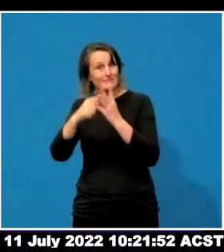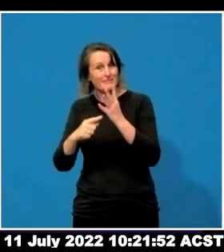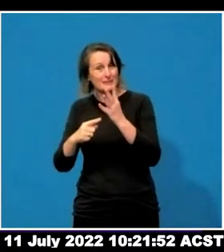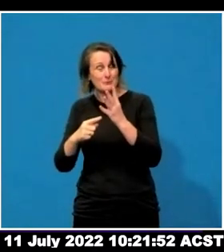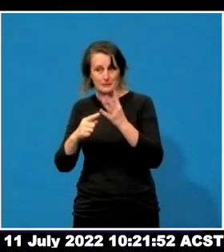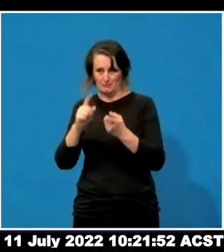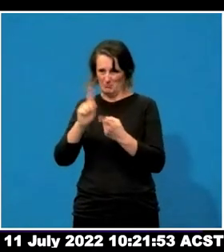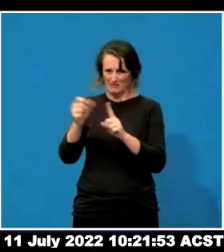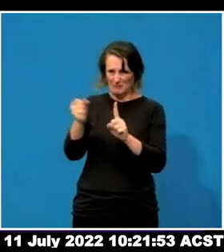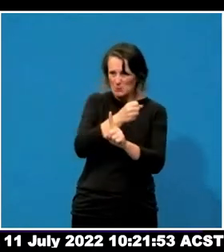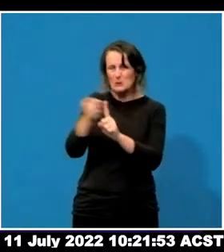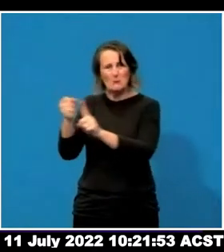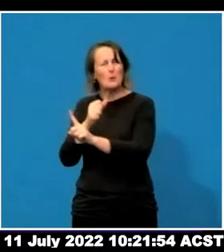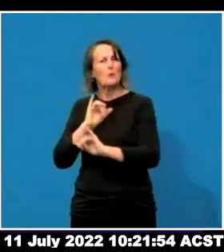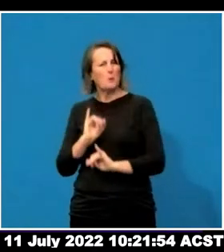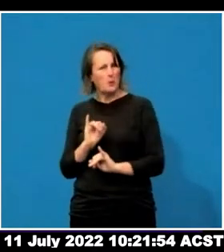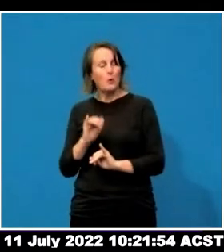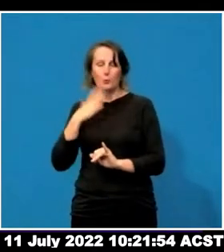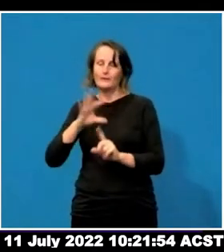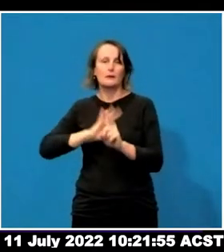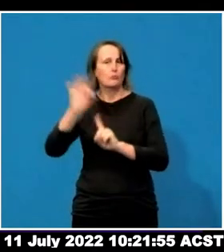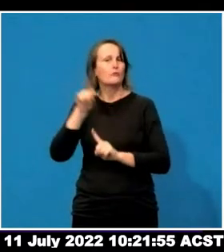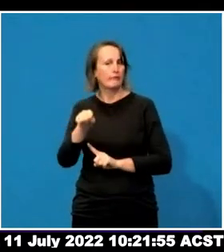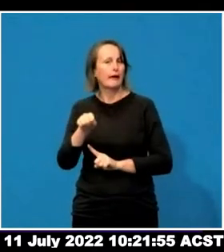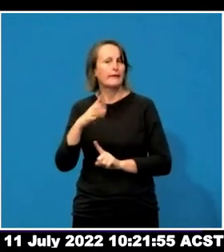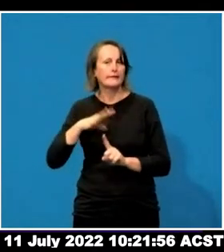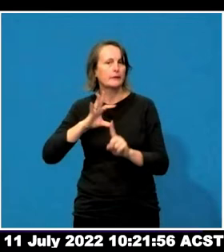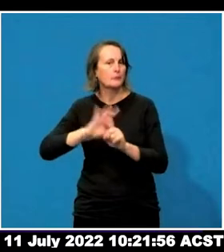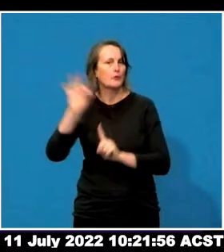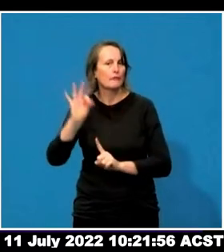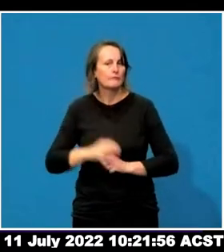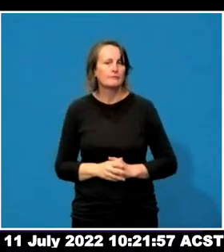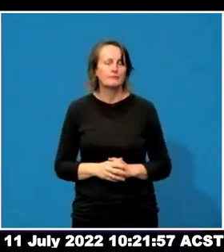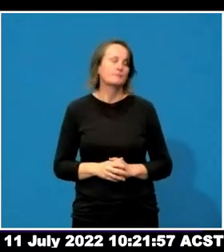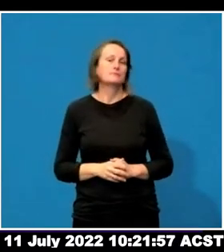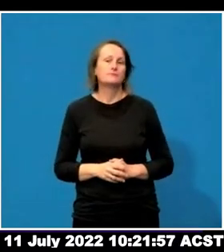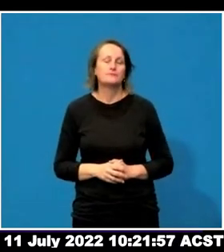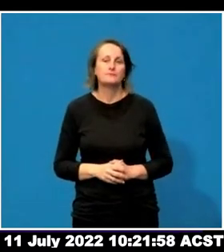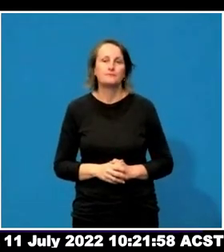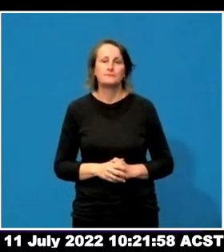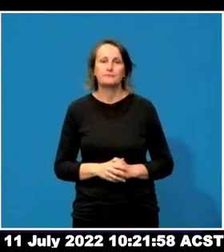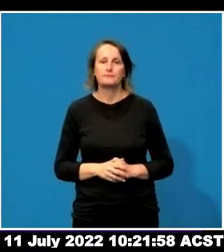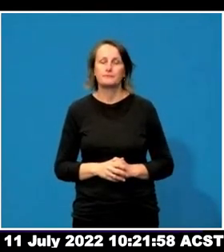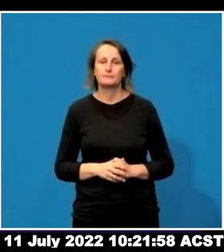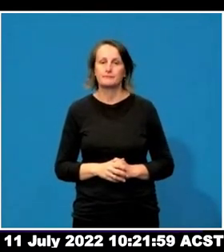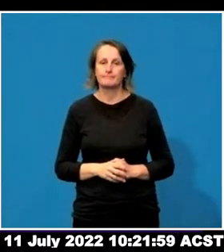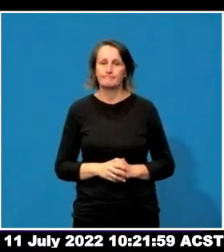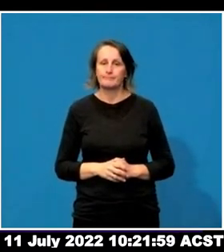Let me say something about this hearing. I'm joined at this hearing in the Alice Springs hearing room by Commissioner Mason